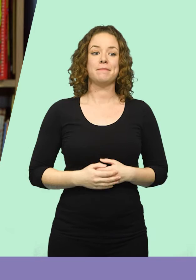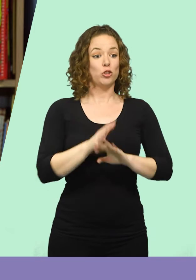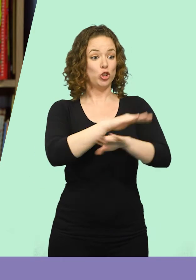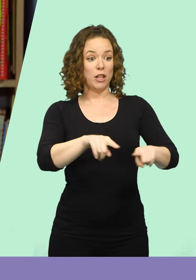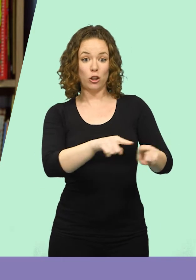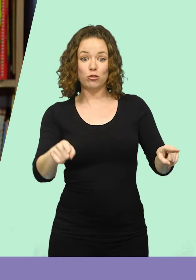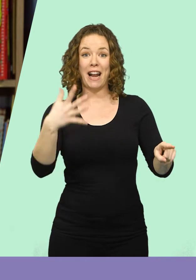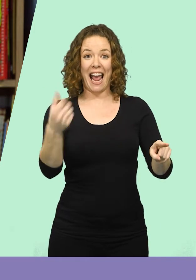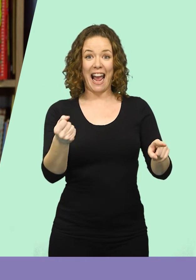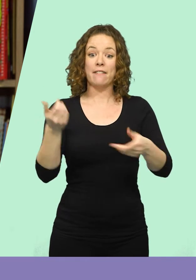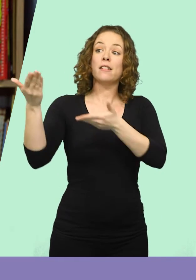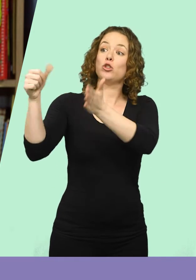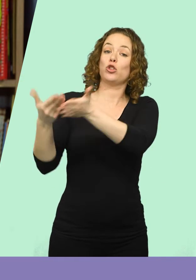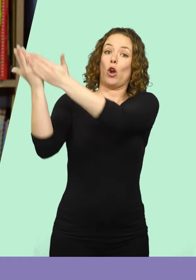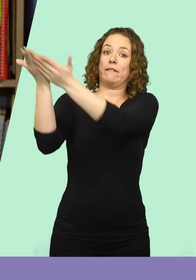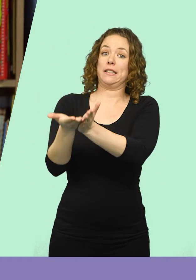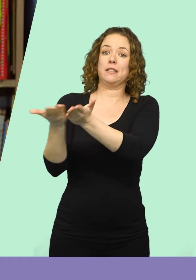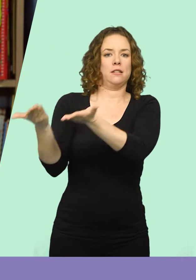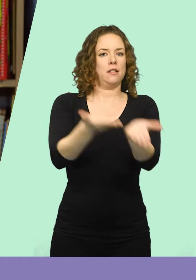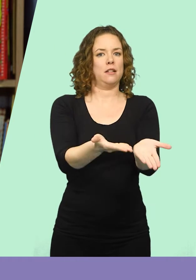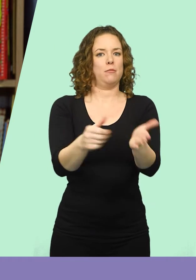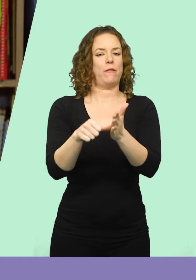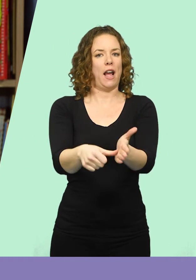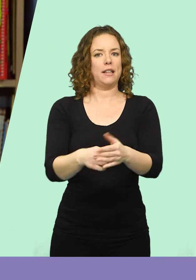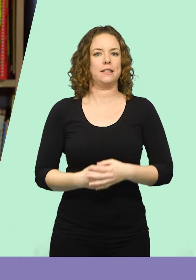The service pays for a system for each of our children and